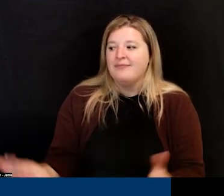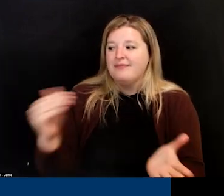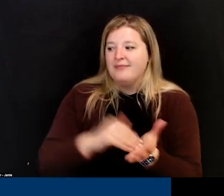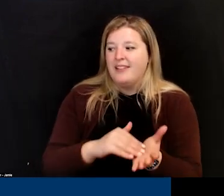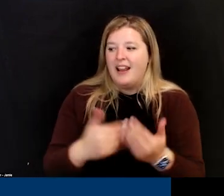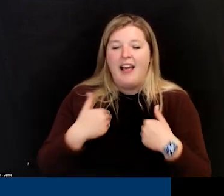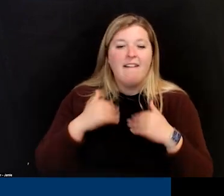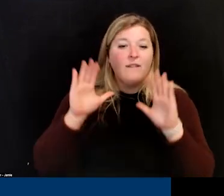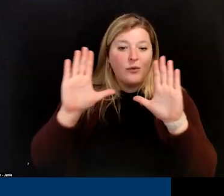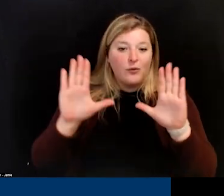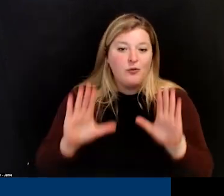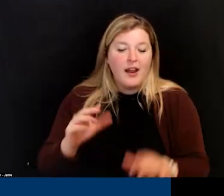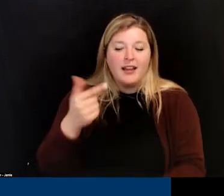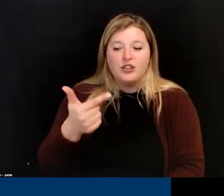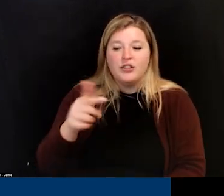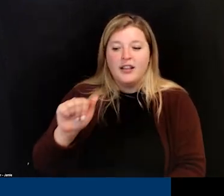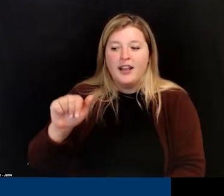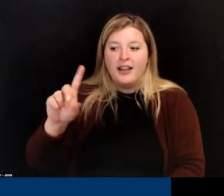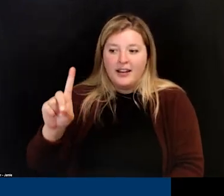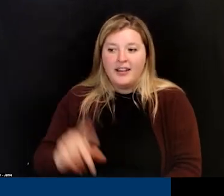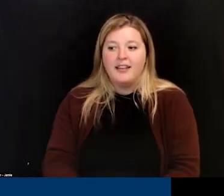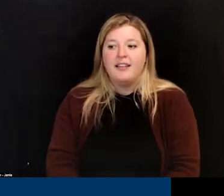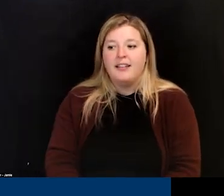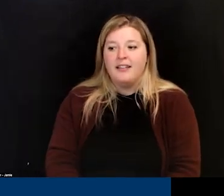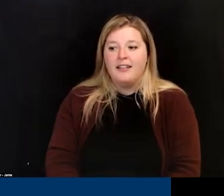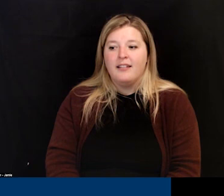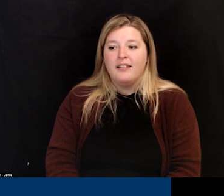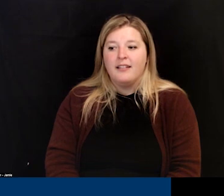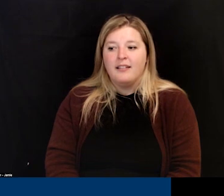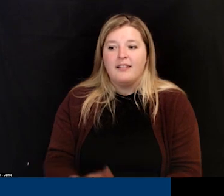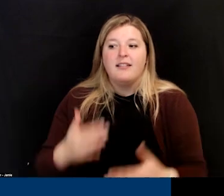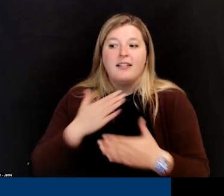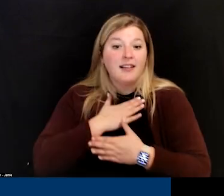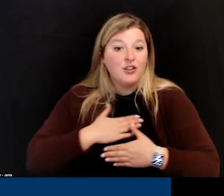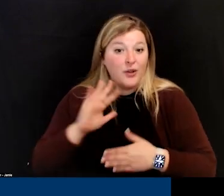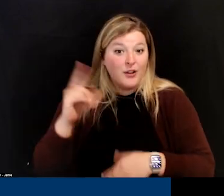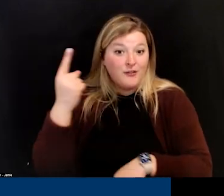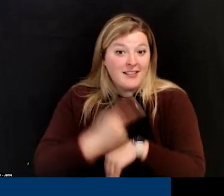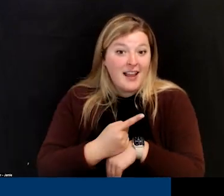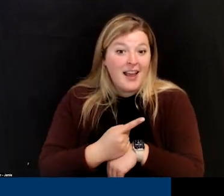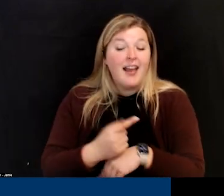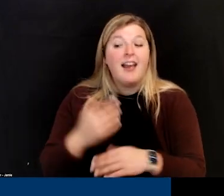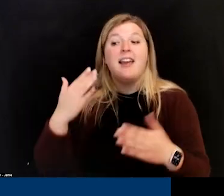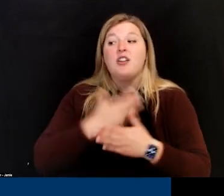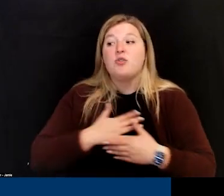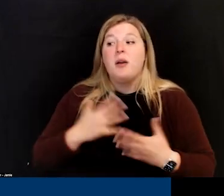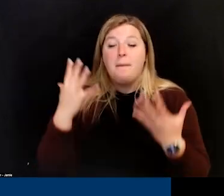Global Accessibility Awareness Day, everyone, and enjoy the day and the beautiful sunny merry day